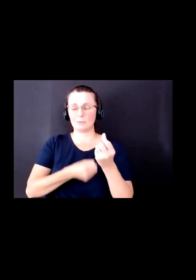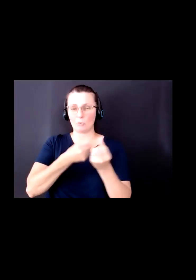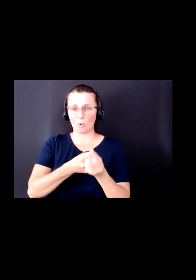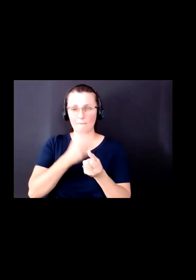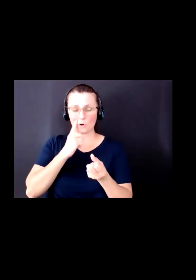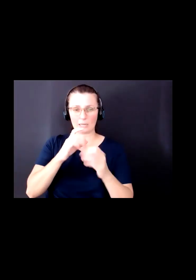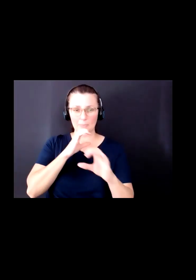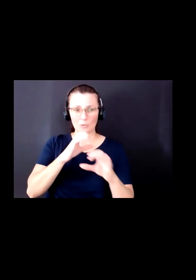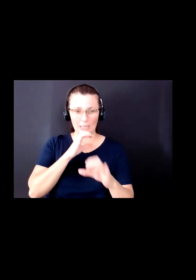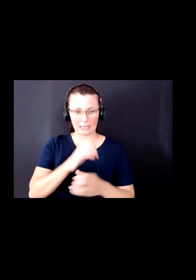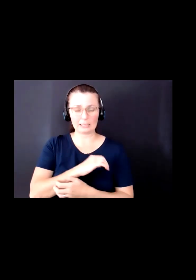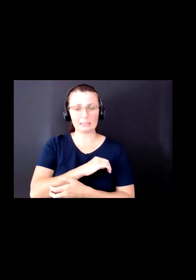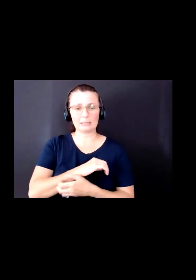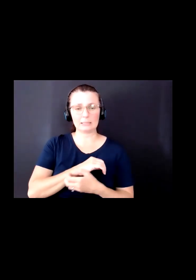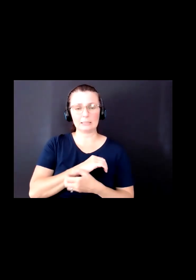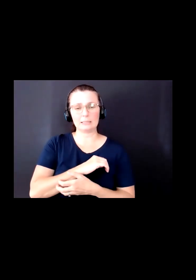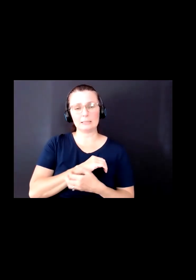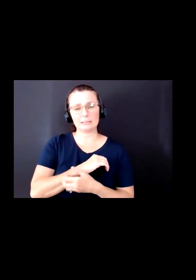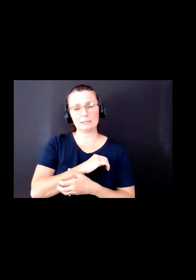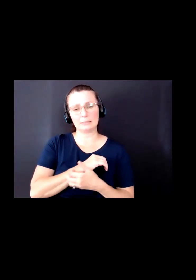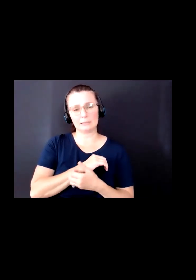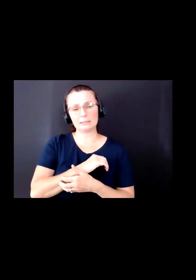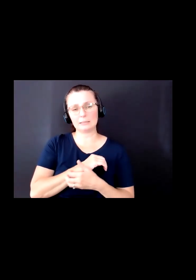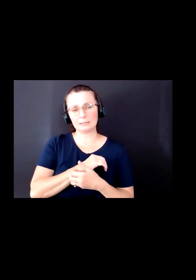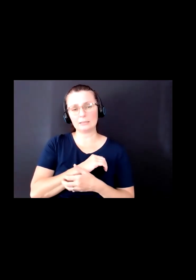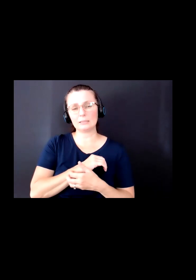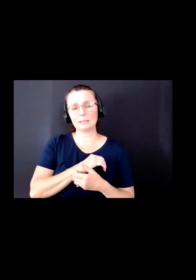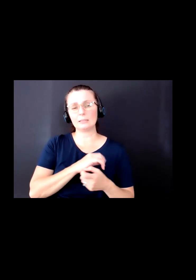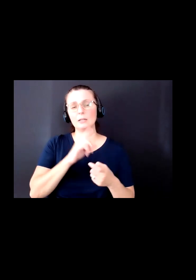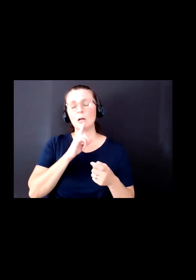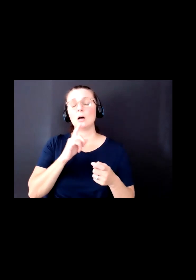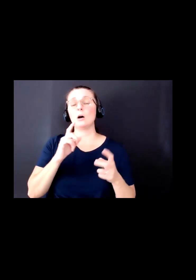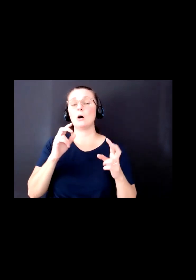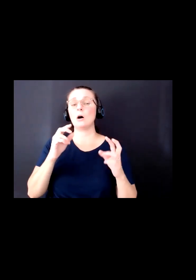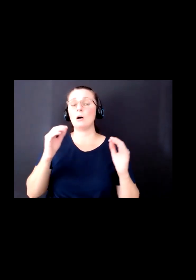they are. We hope it will allow people to prepare to avoid and